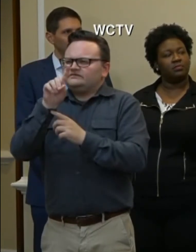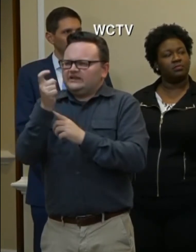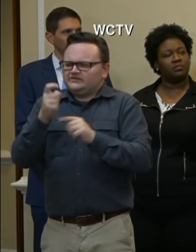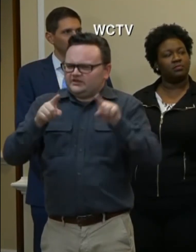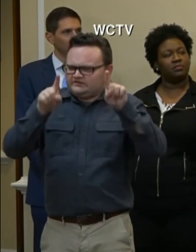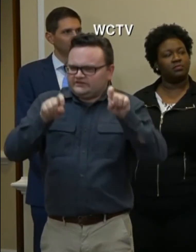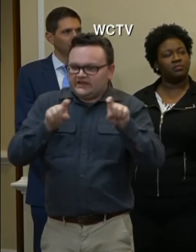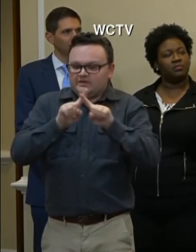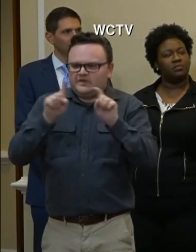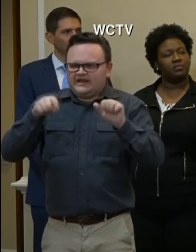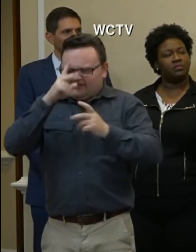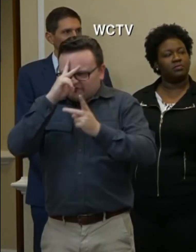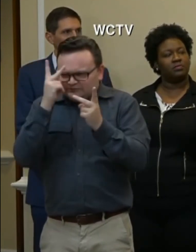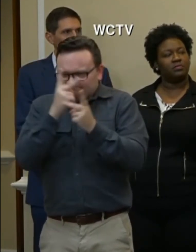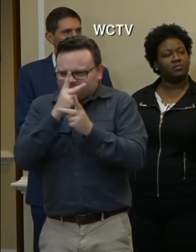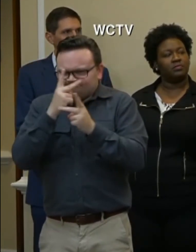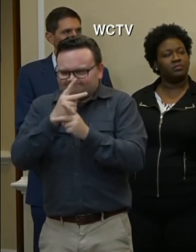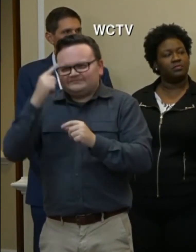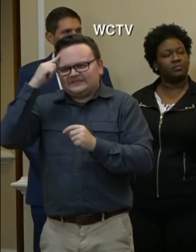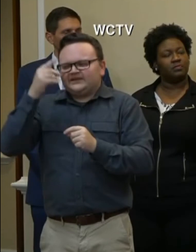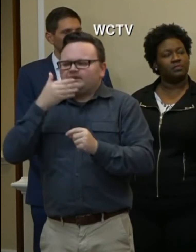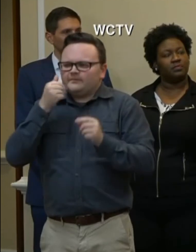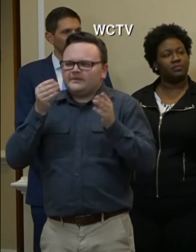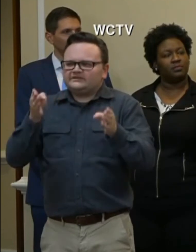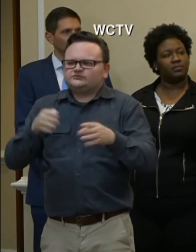the best way to do it what they are doing now though at the Department of